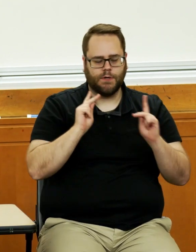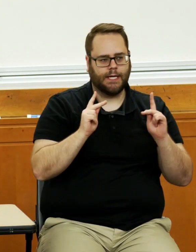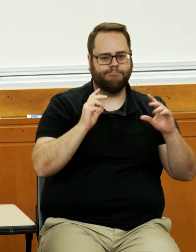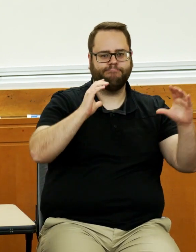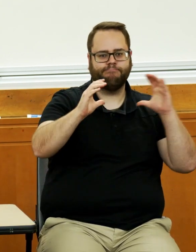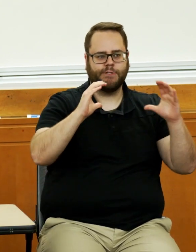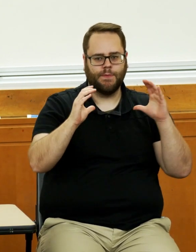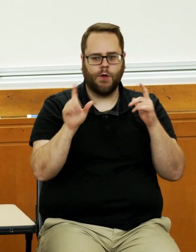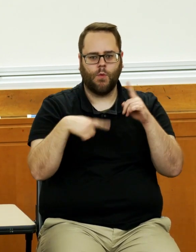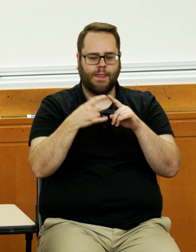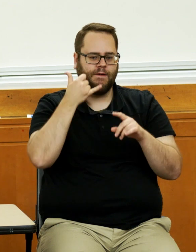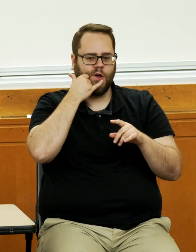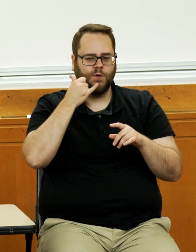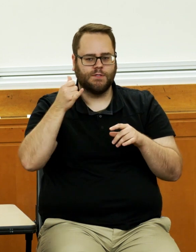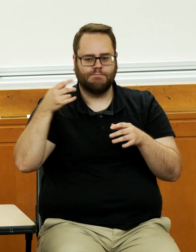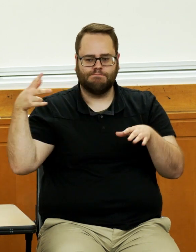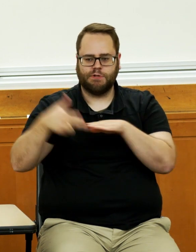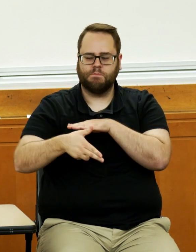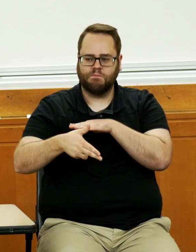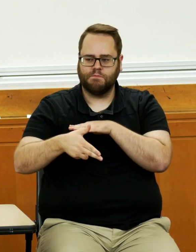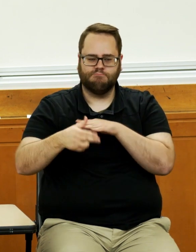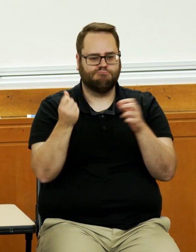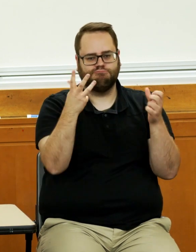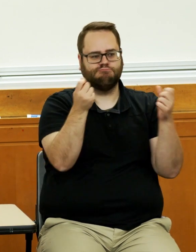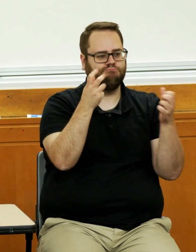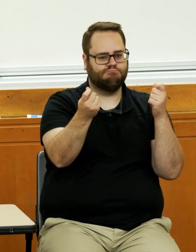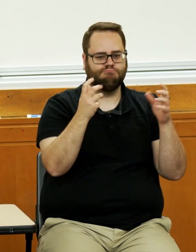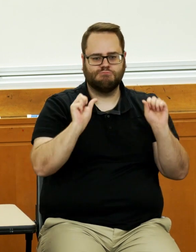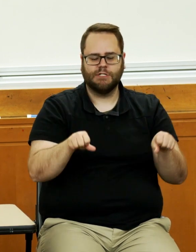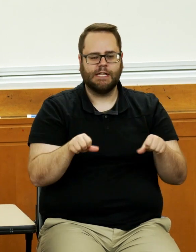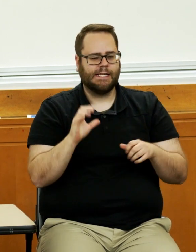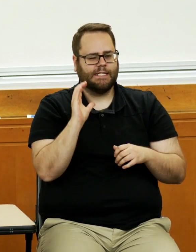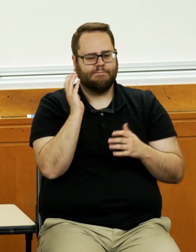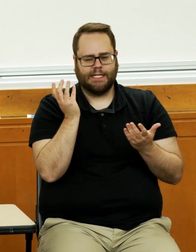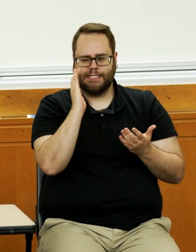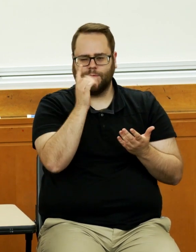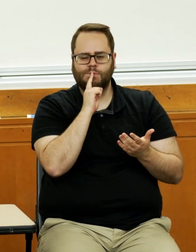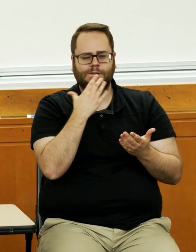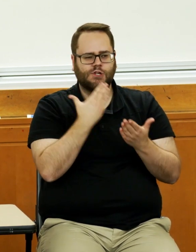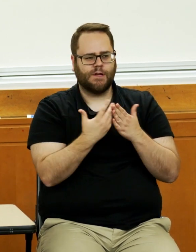the telephones were shut off. So, it just seemed like a really good view and I want